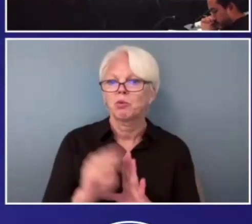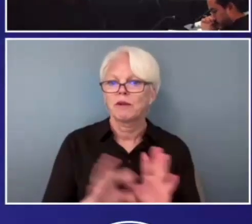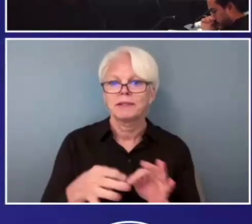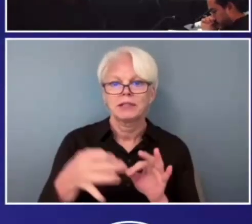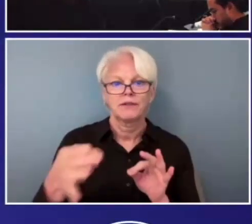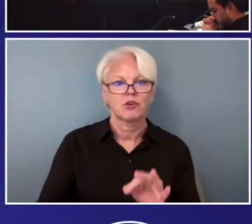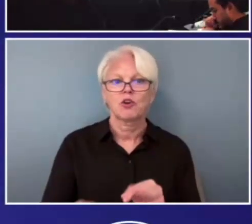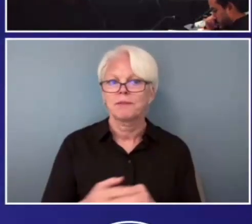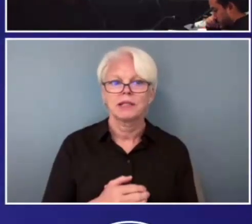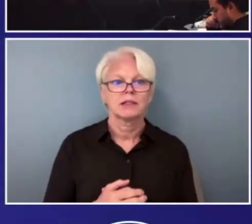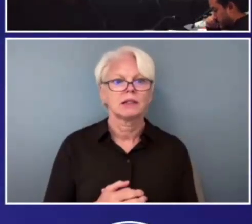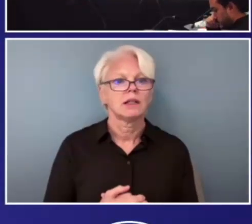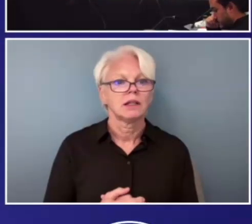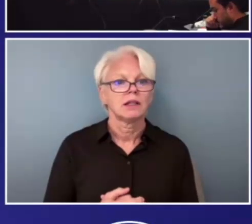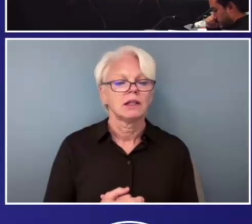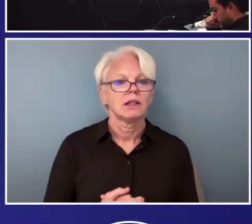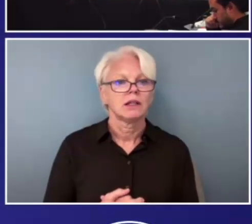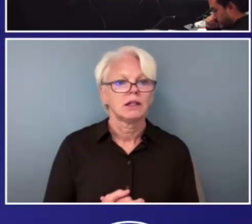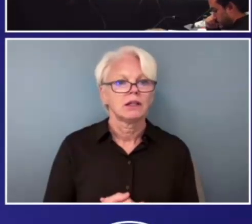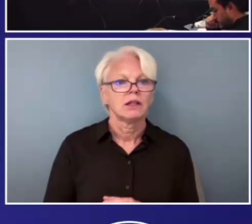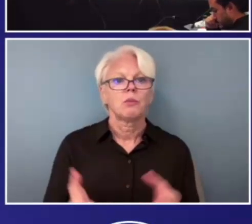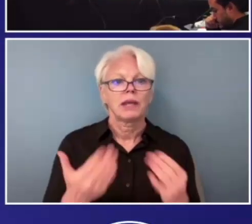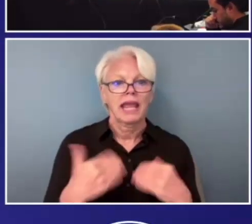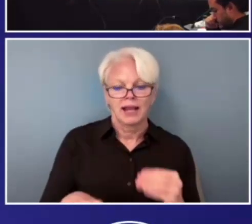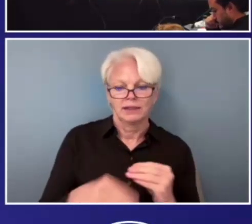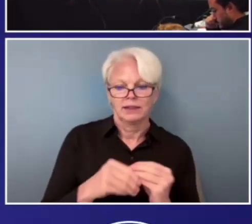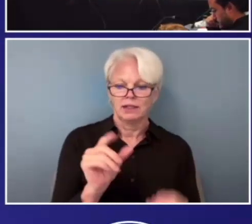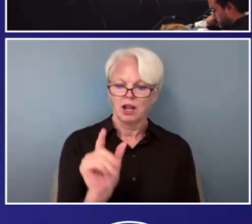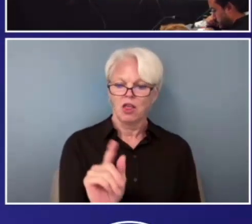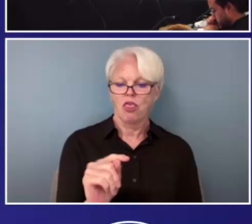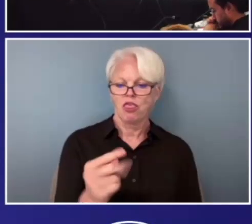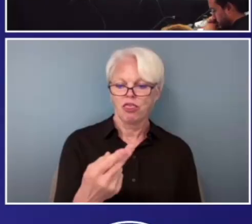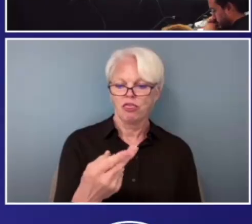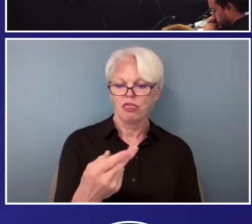We've put a the in paragraph three.